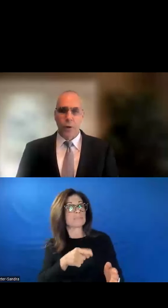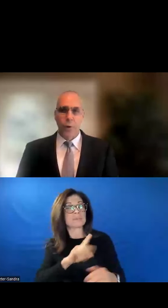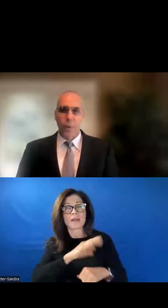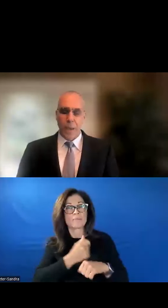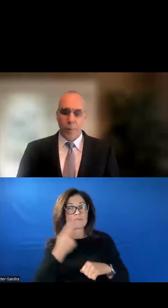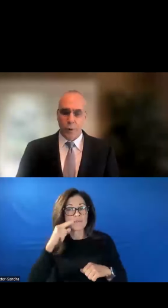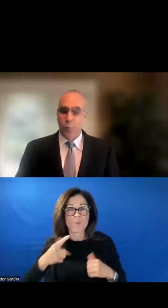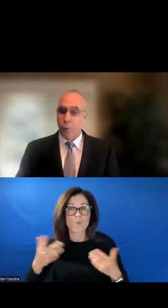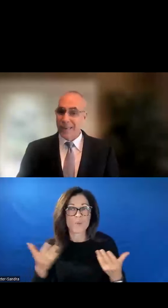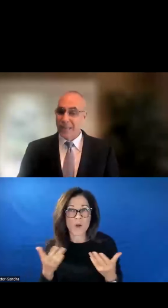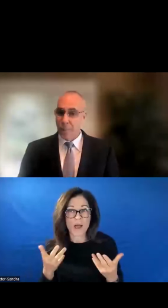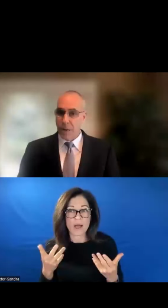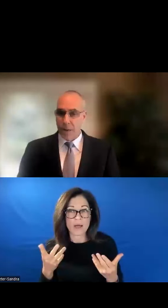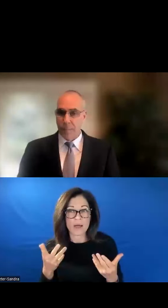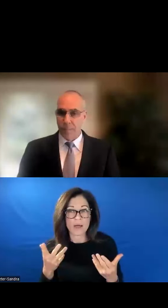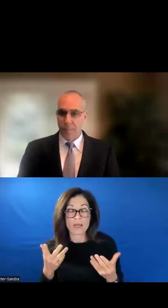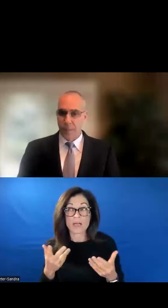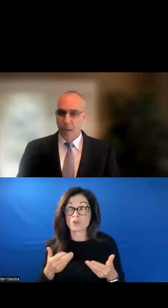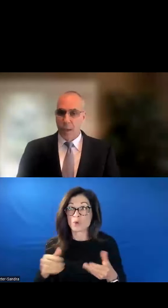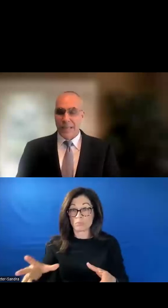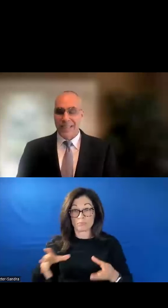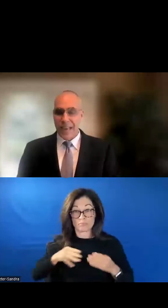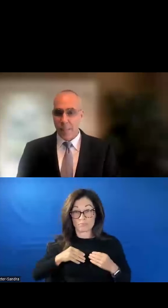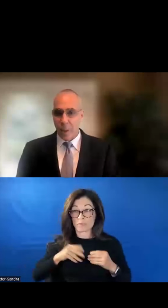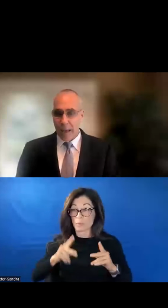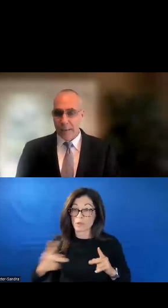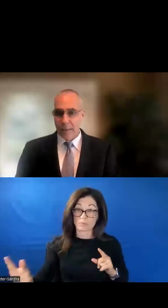TO BRING SOMEBODY IN, STABILIZE,